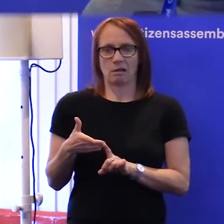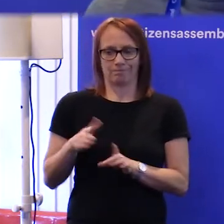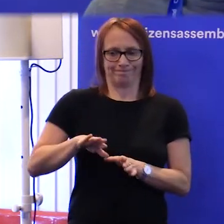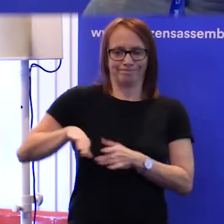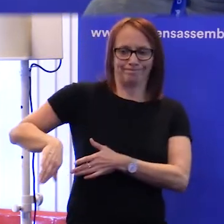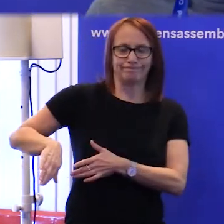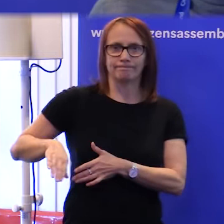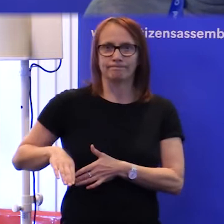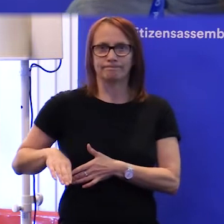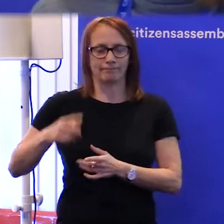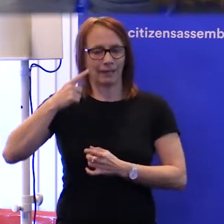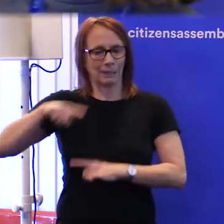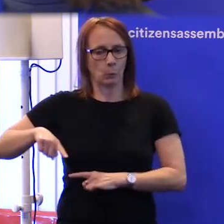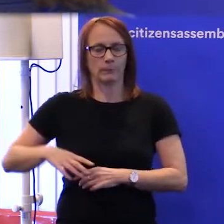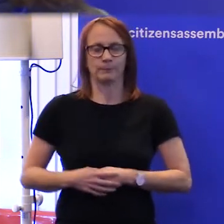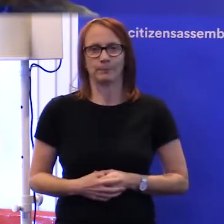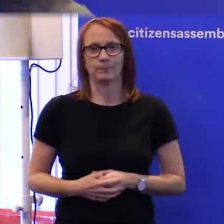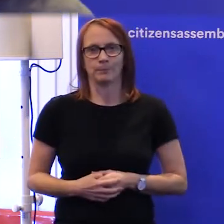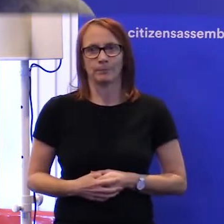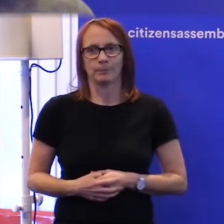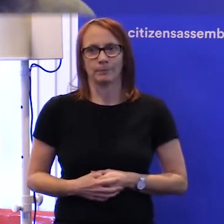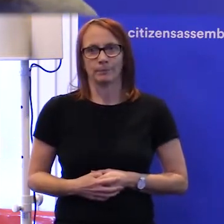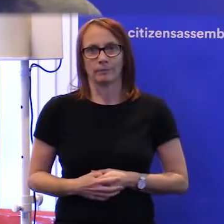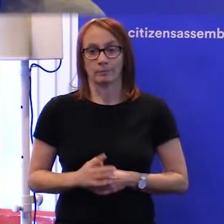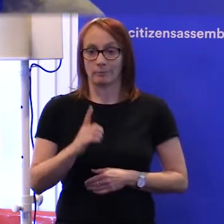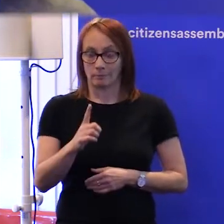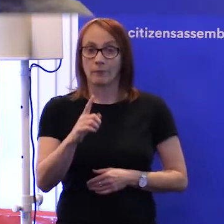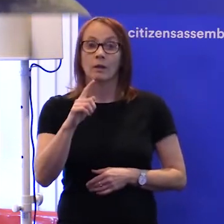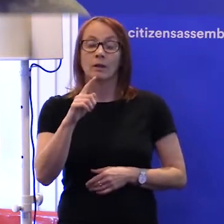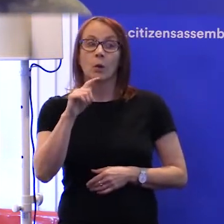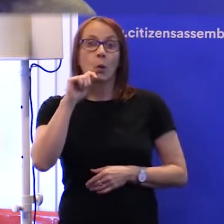pulling you off and off course but what we will be doing is